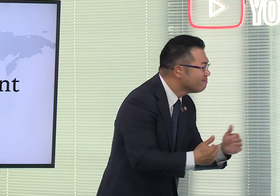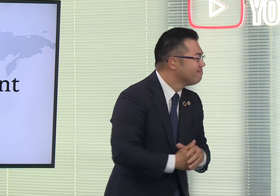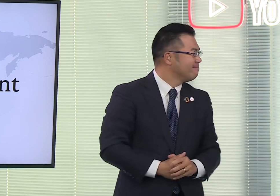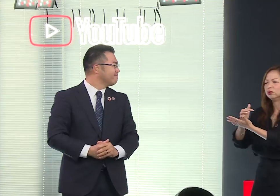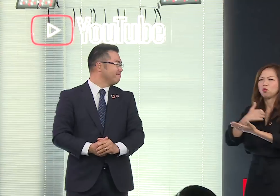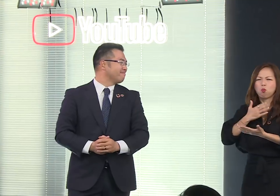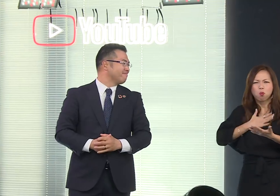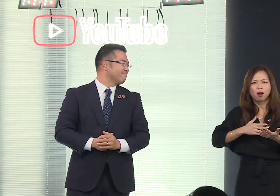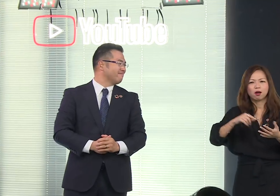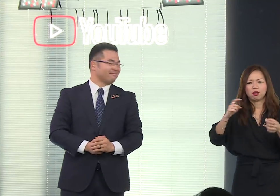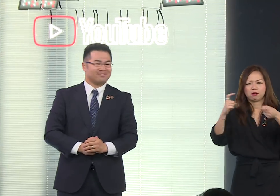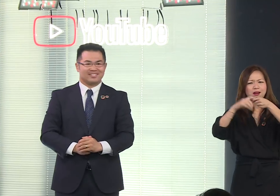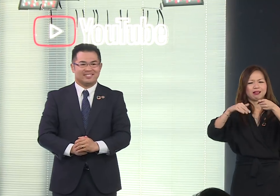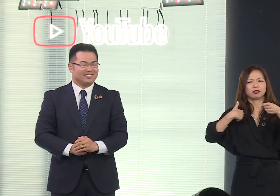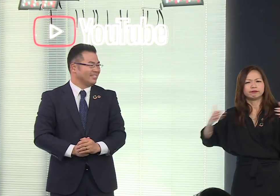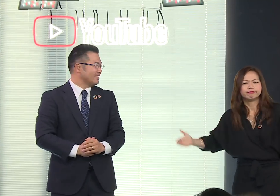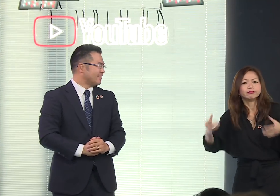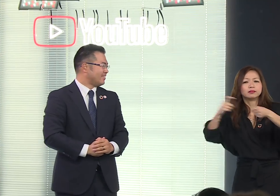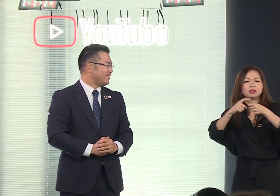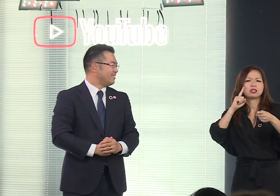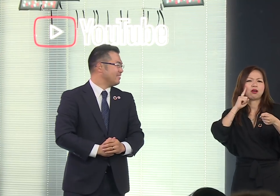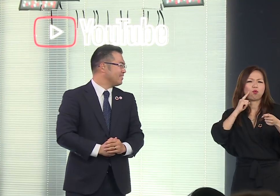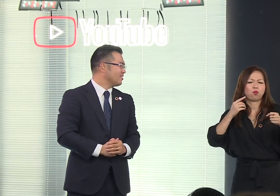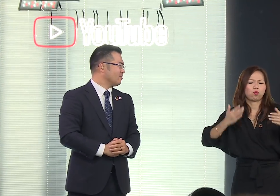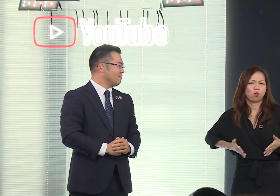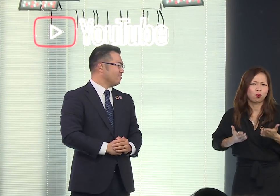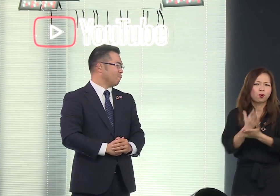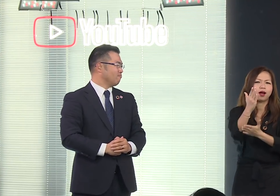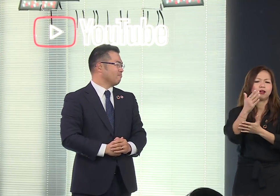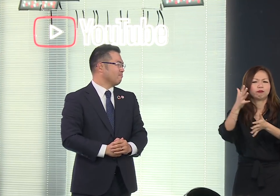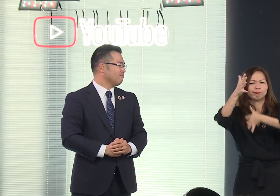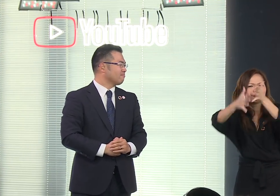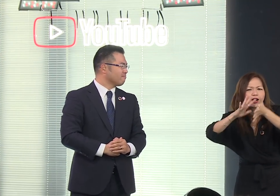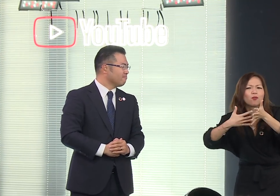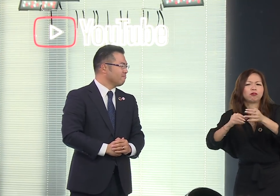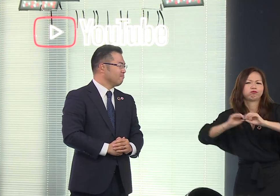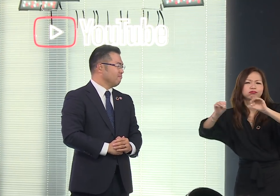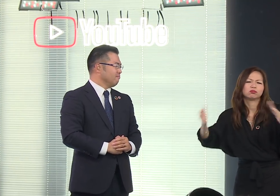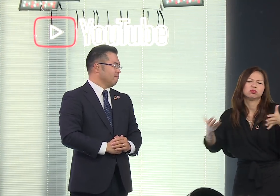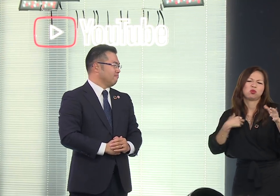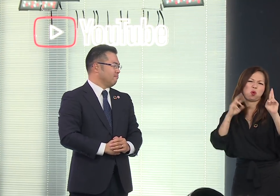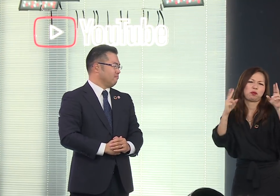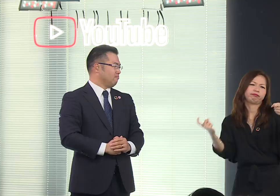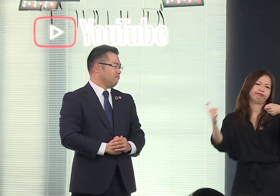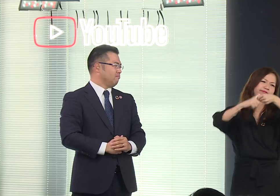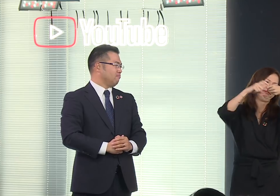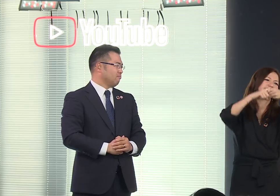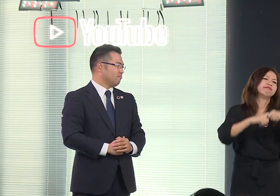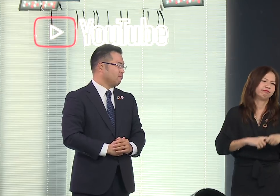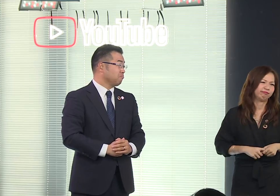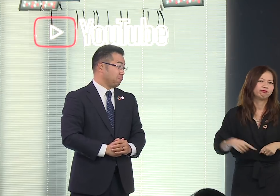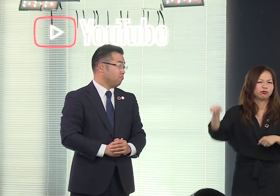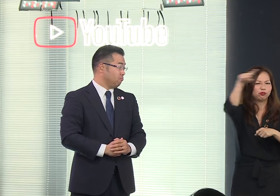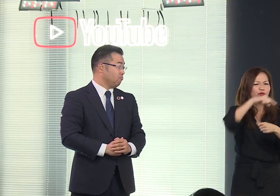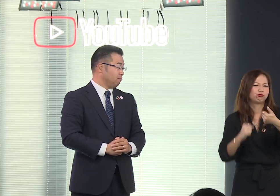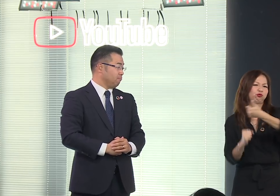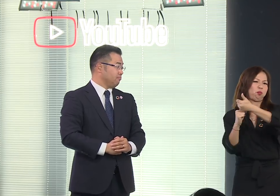region, we have about 50, 50 countries but those who are members are about 17. So I'm hoping that there would be more